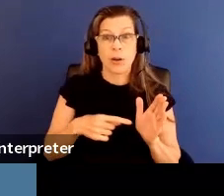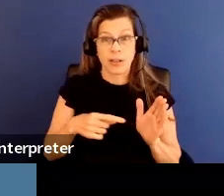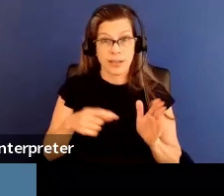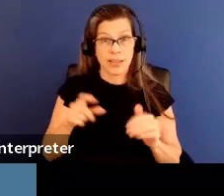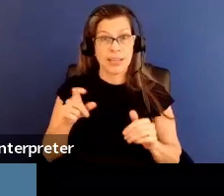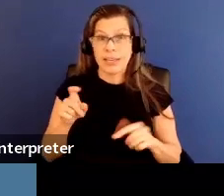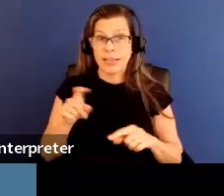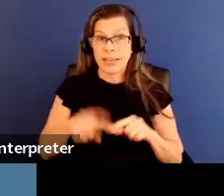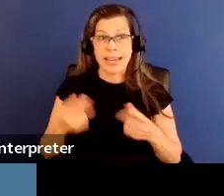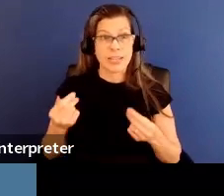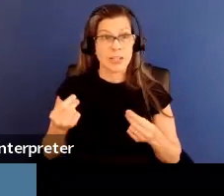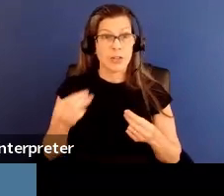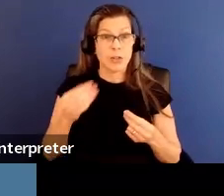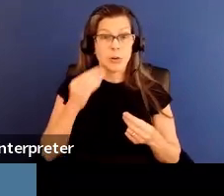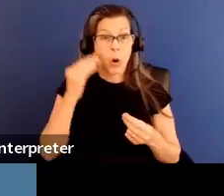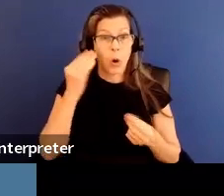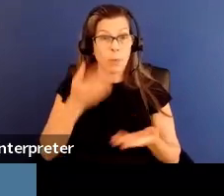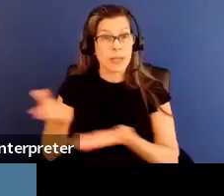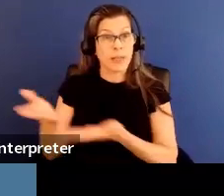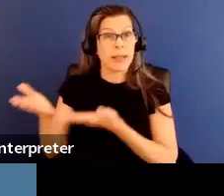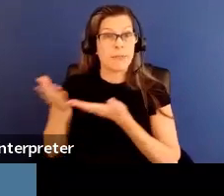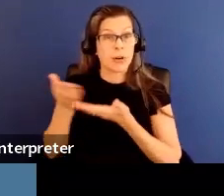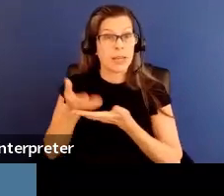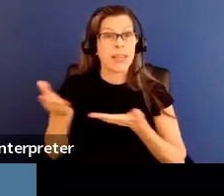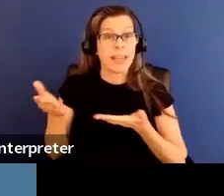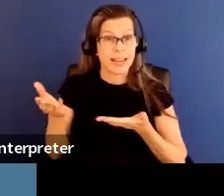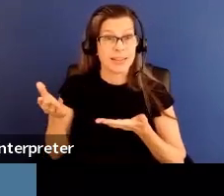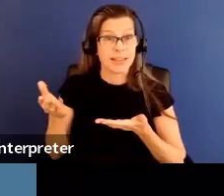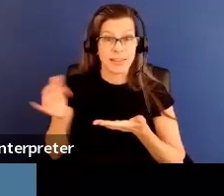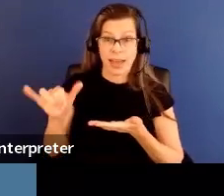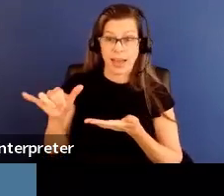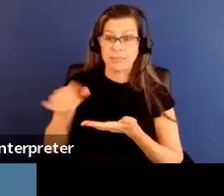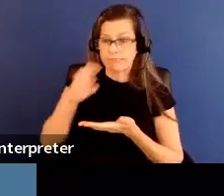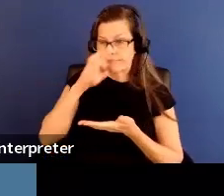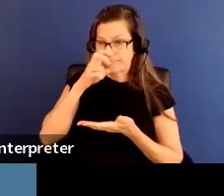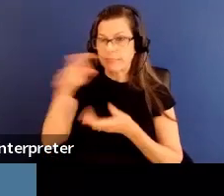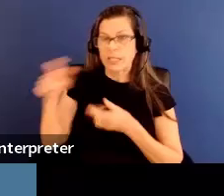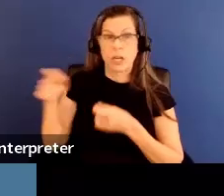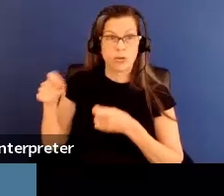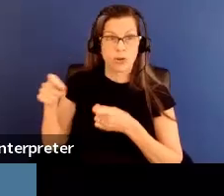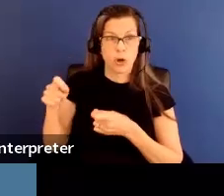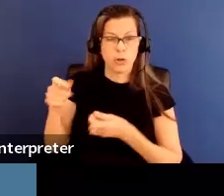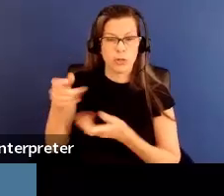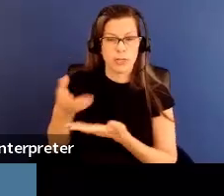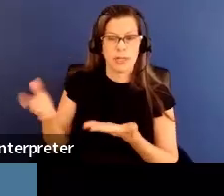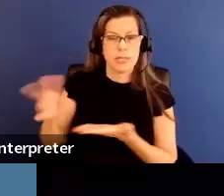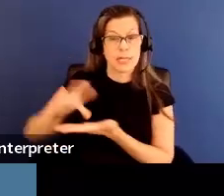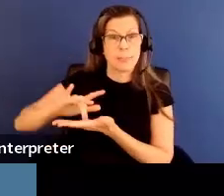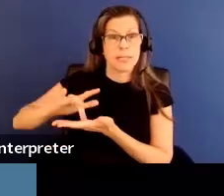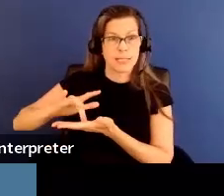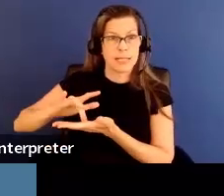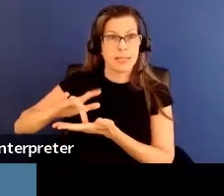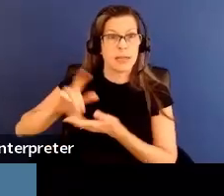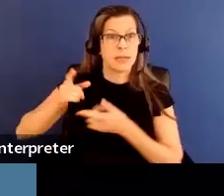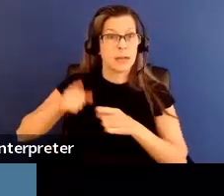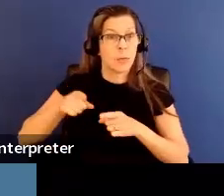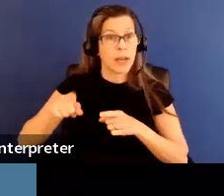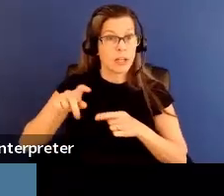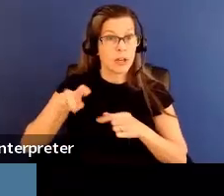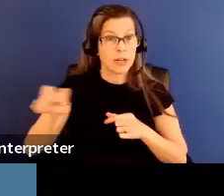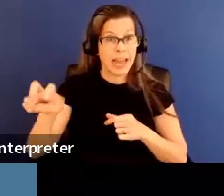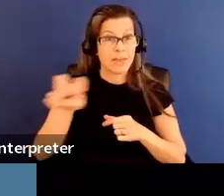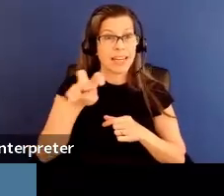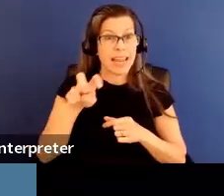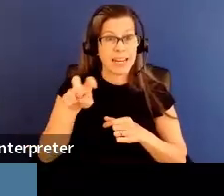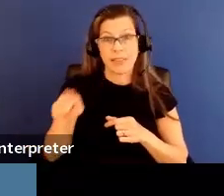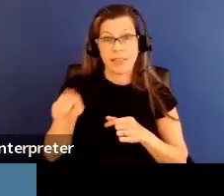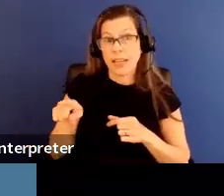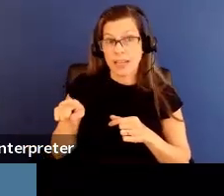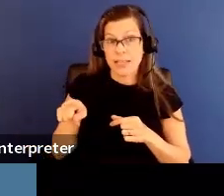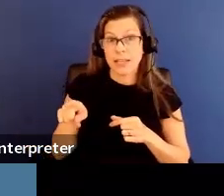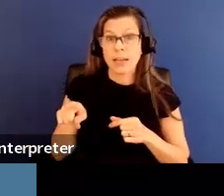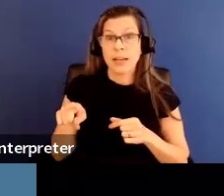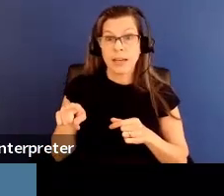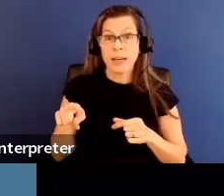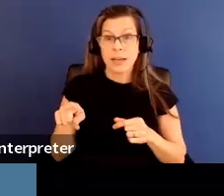things like controlled substances and things that are